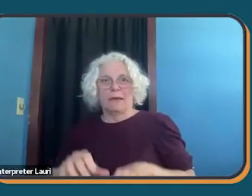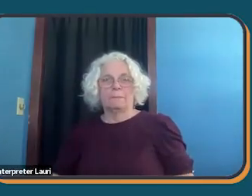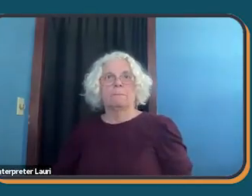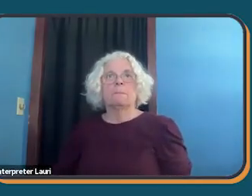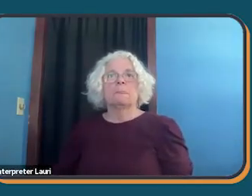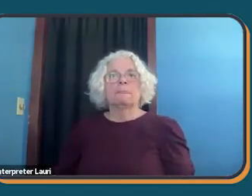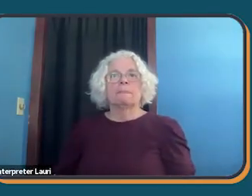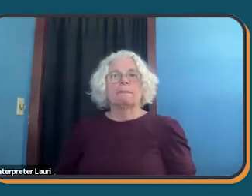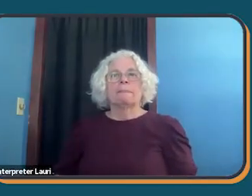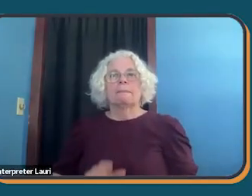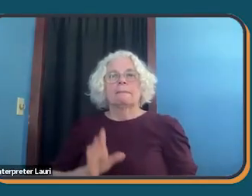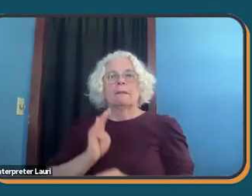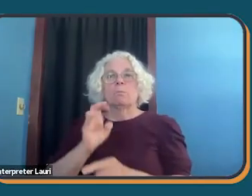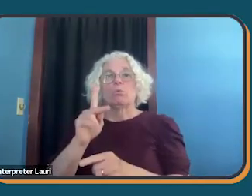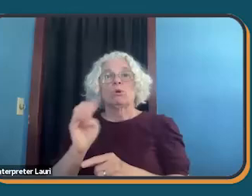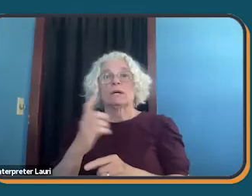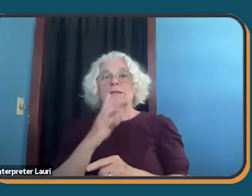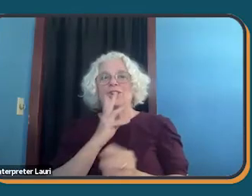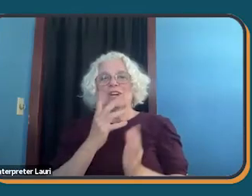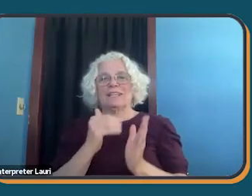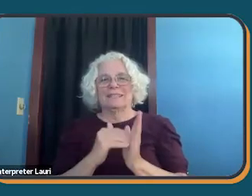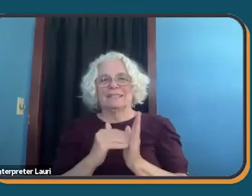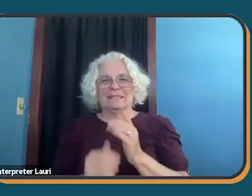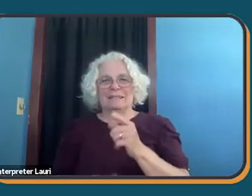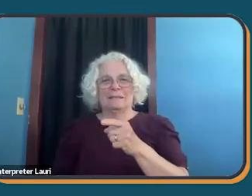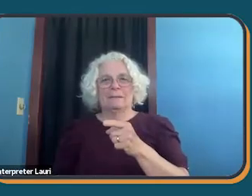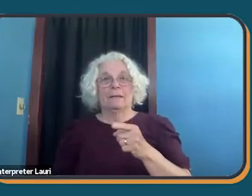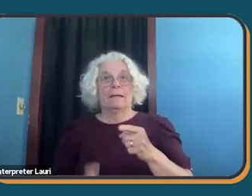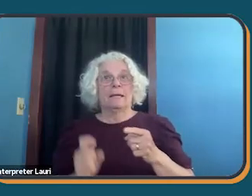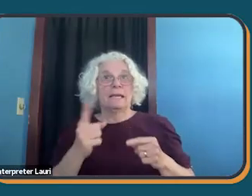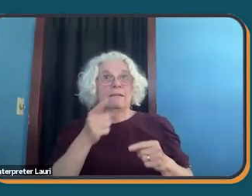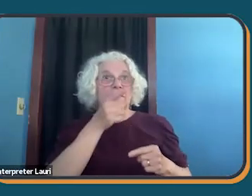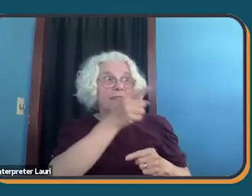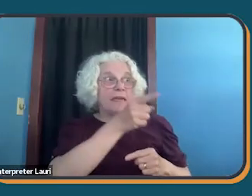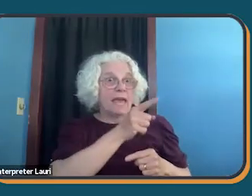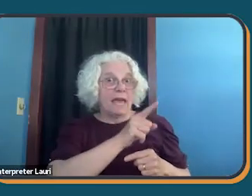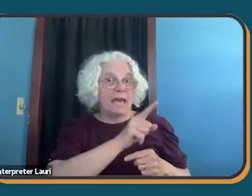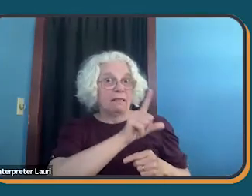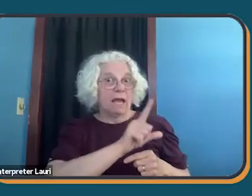And we hope that if we have missed anything